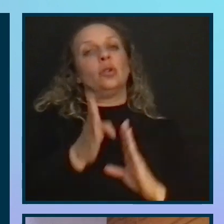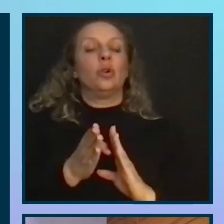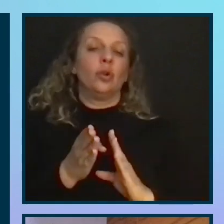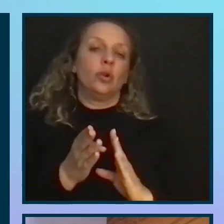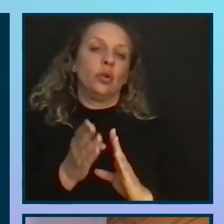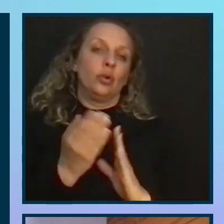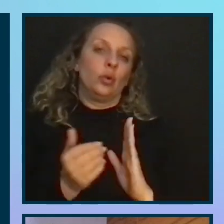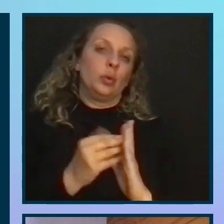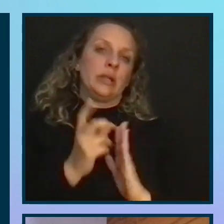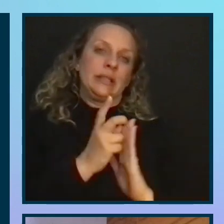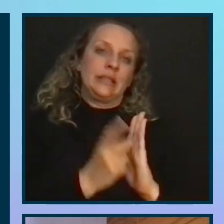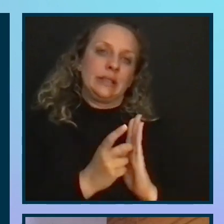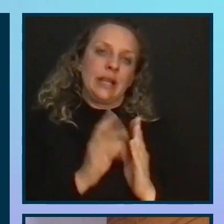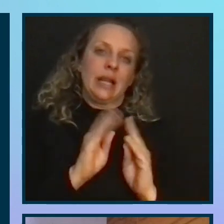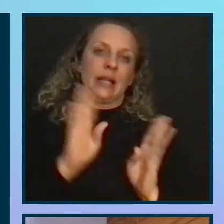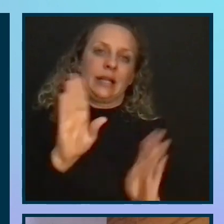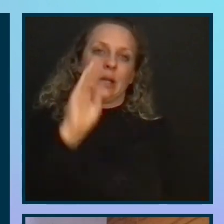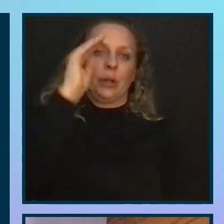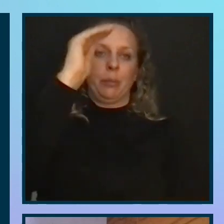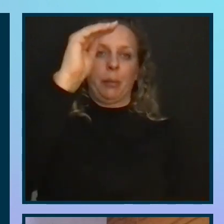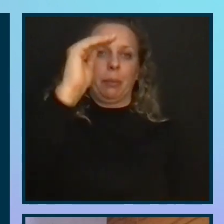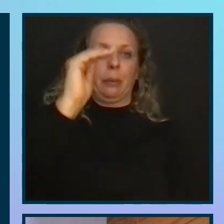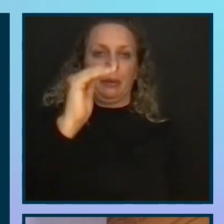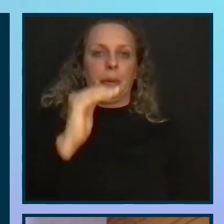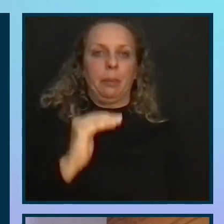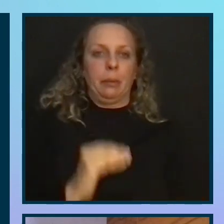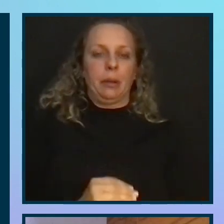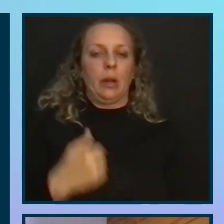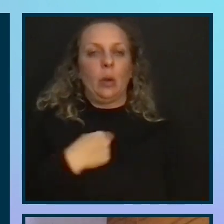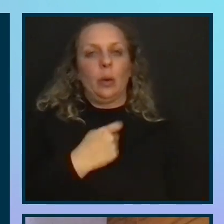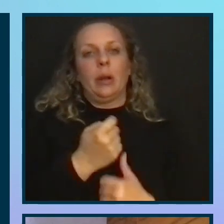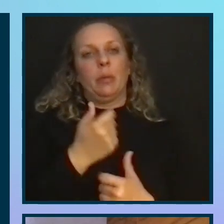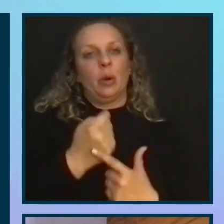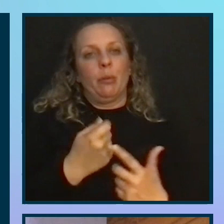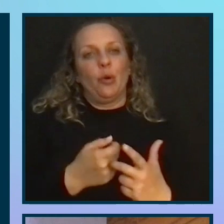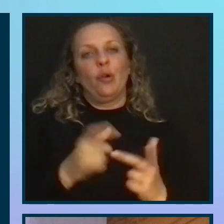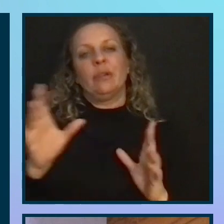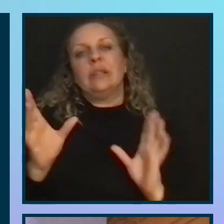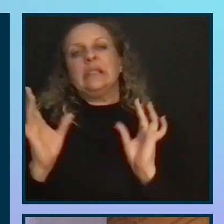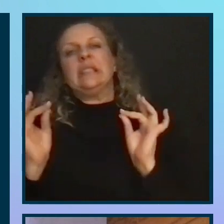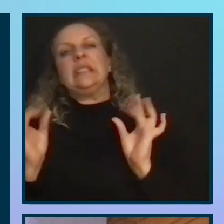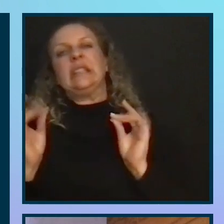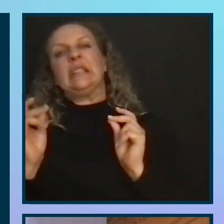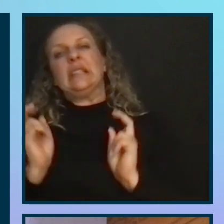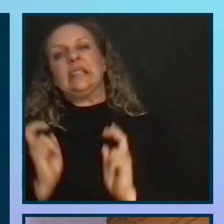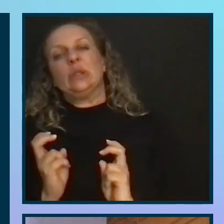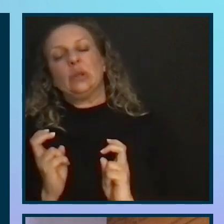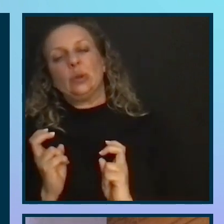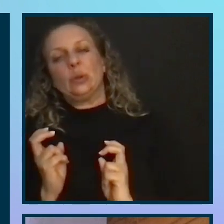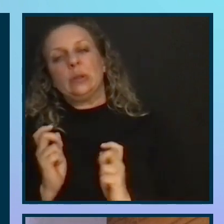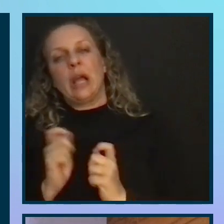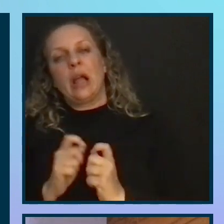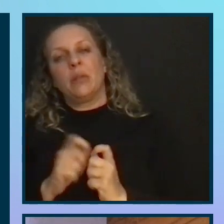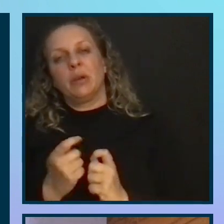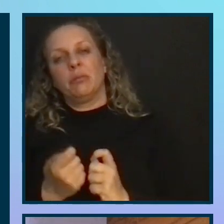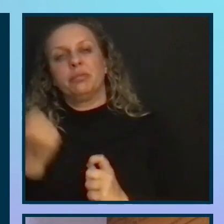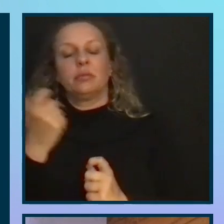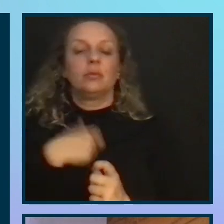we've got a nice, clear layout, we have removed the sticky elements that can cause issues, we have screen reader only refresh button